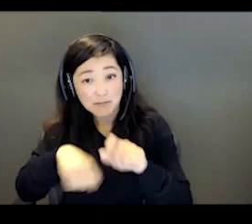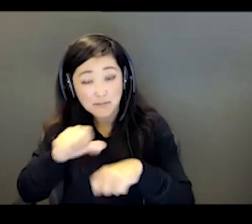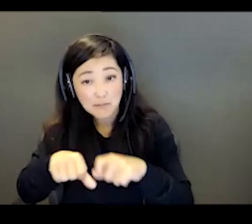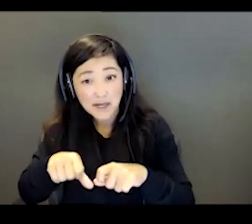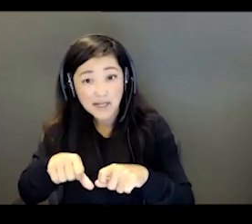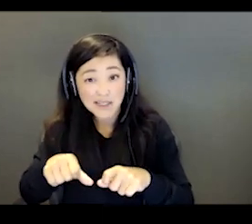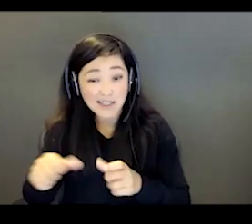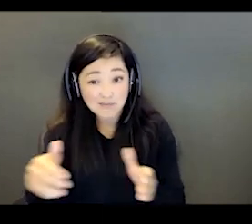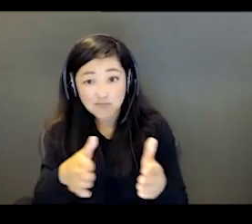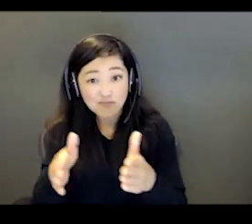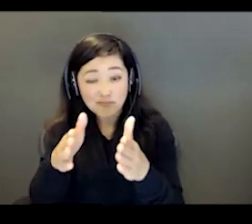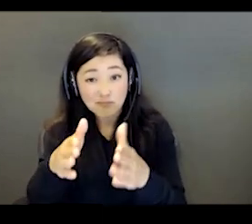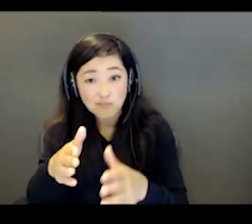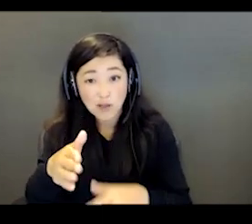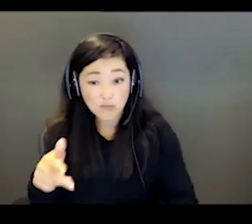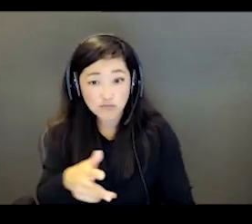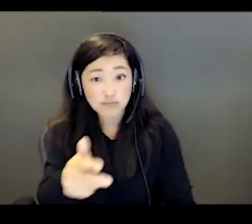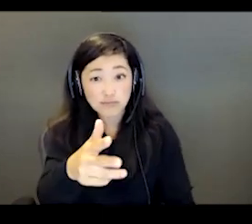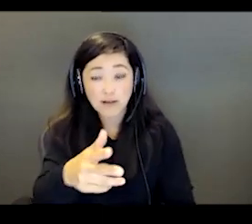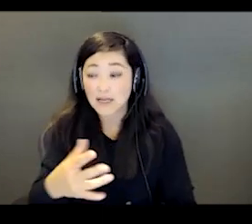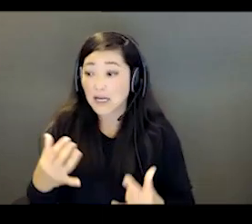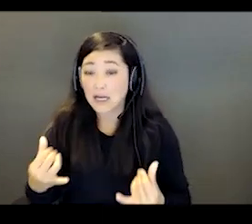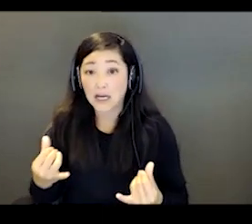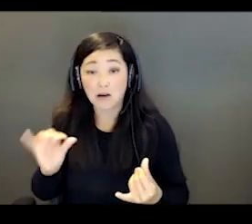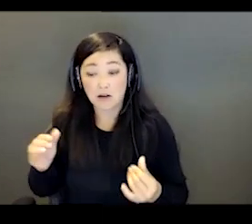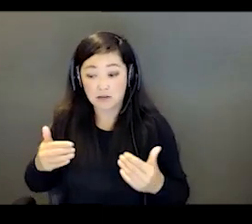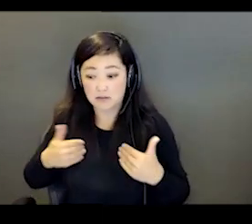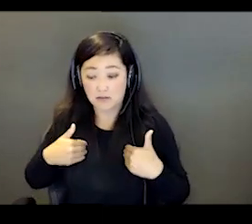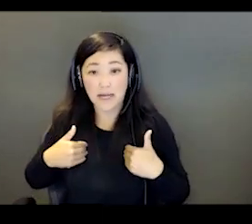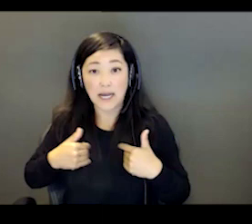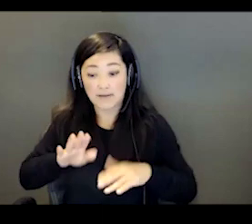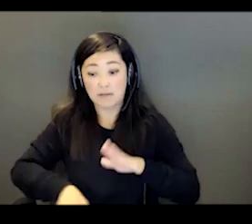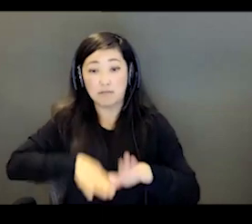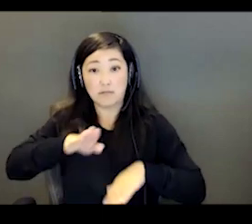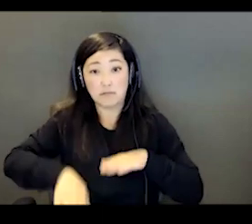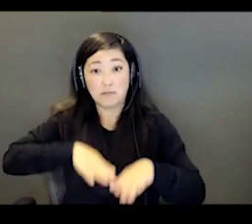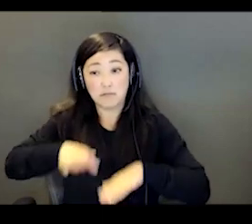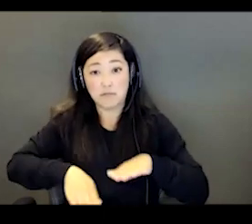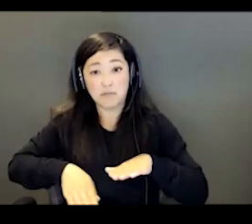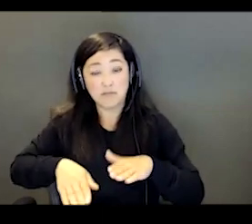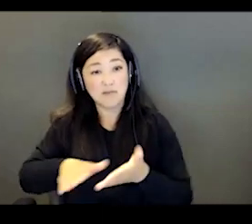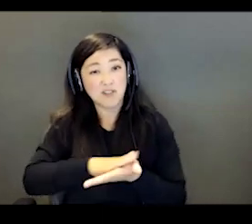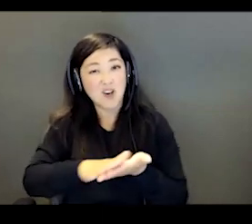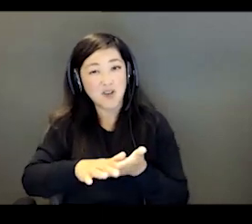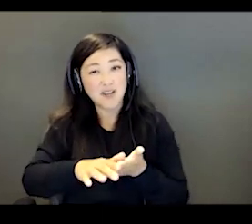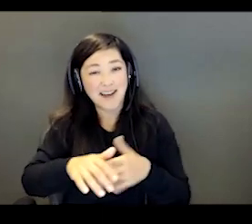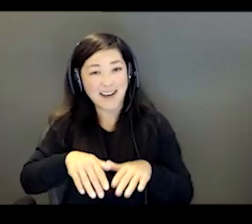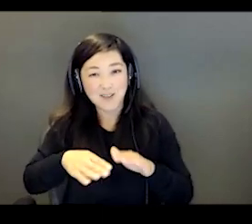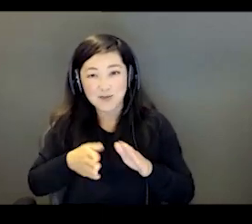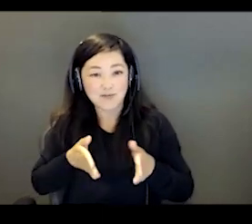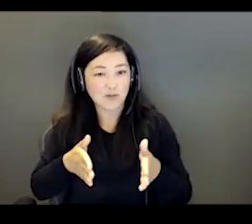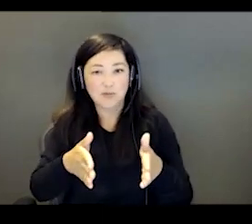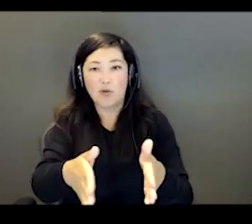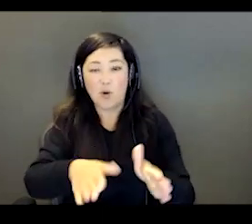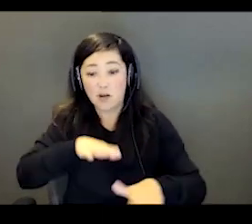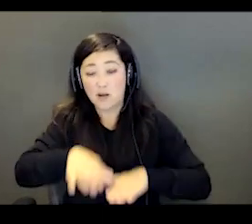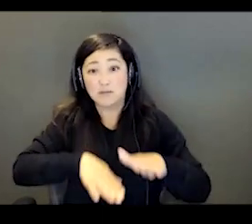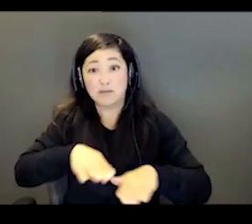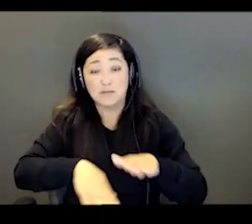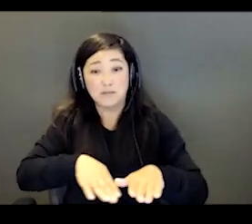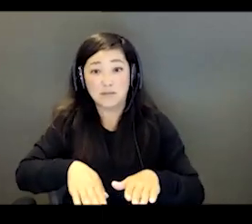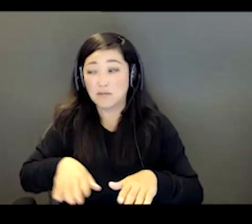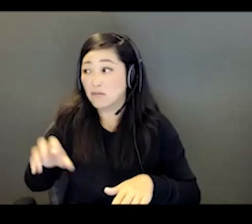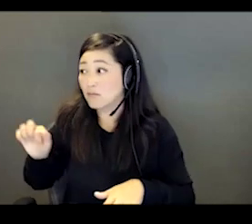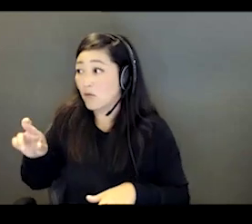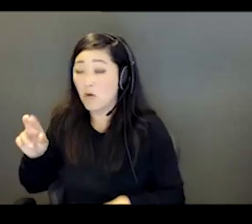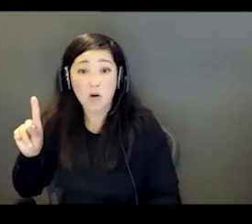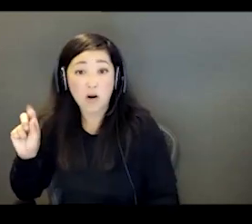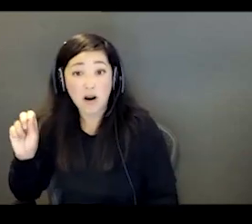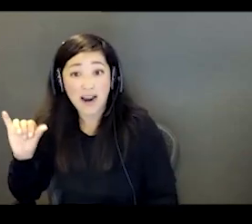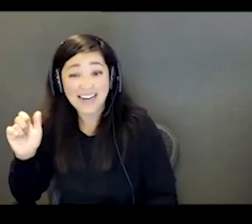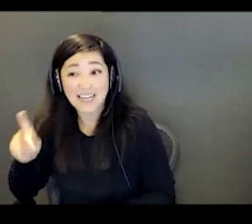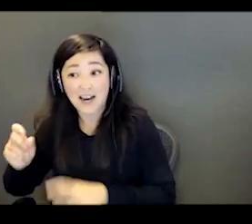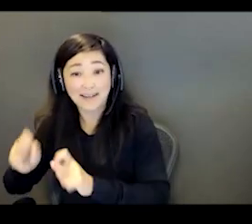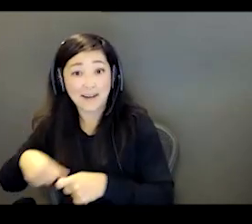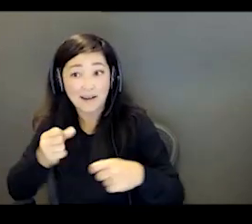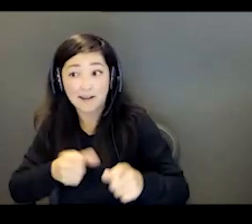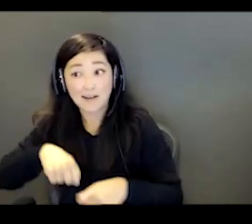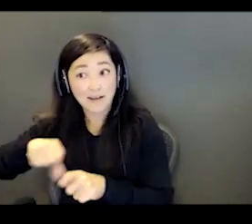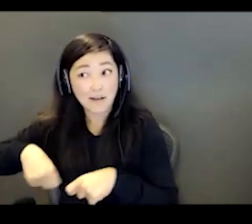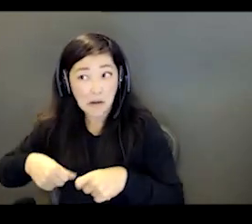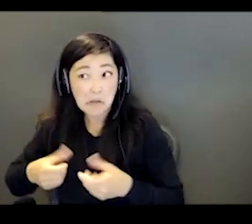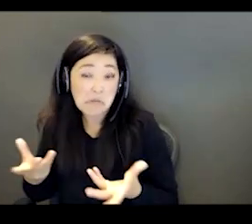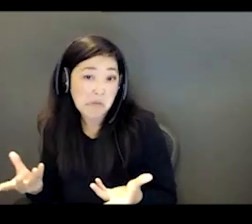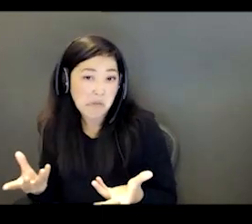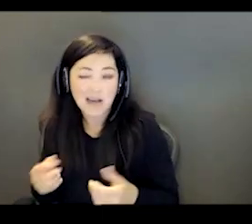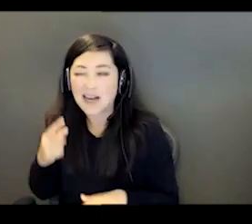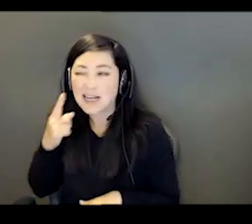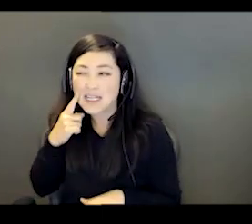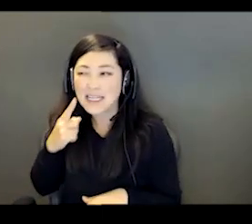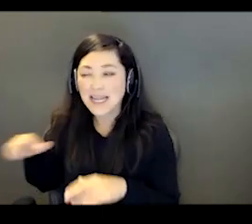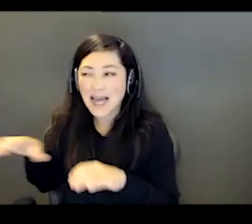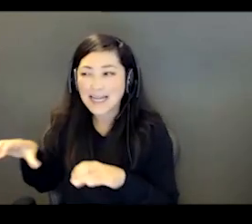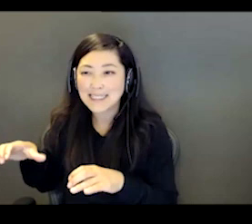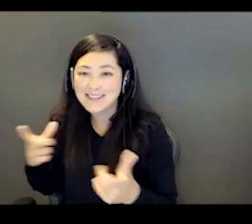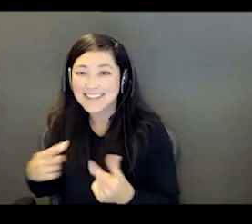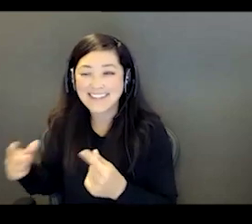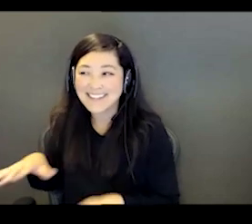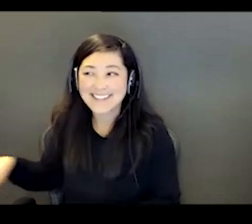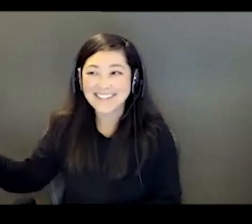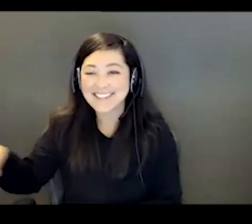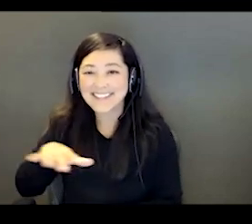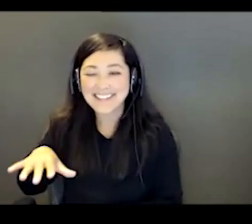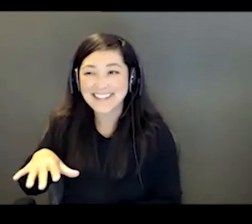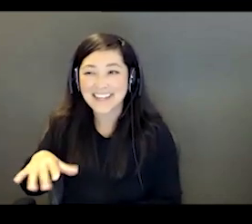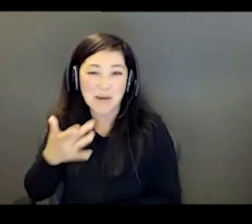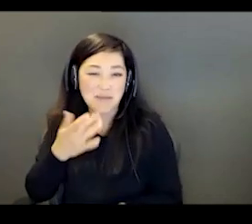Or even just now I've got a pedal bike, mountain bike. So even a nice gravel road to go out and do or you know accessible kayak launch some things I'm more looking at the activities around the area. I'm more looking at the activities around the area.